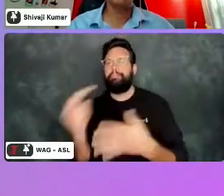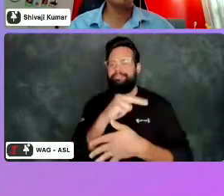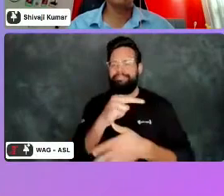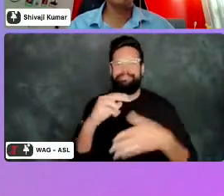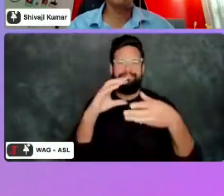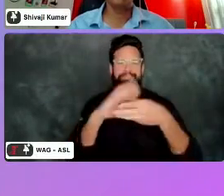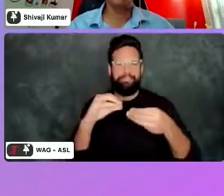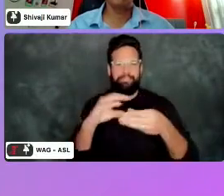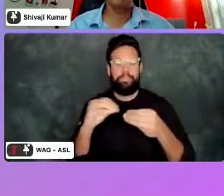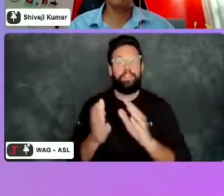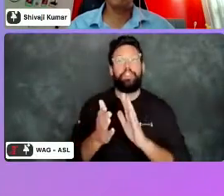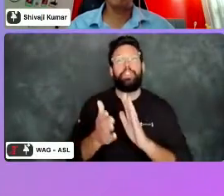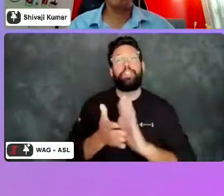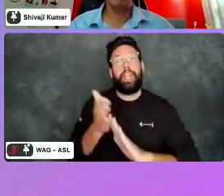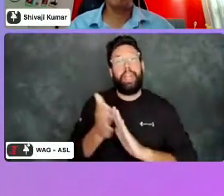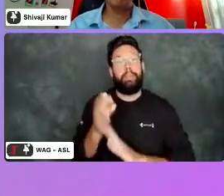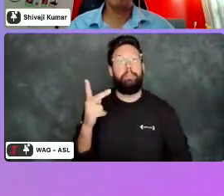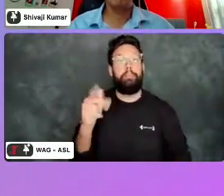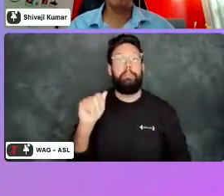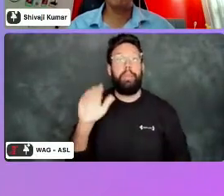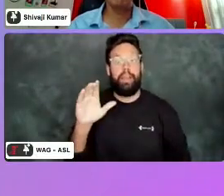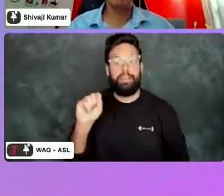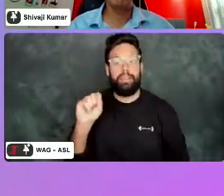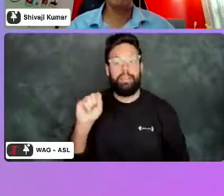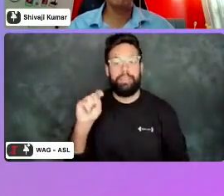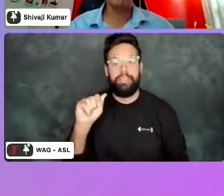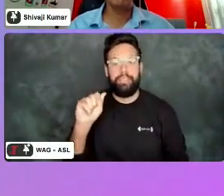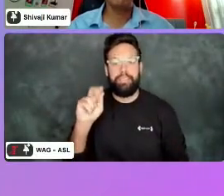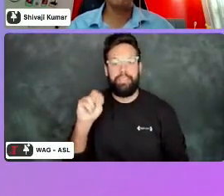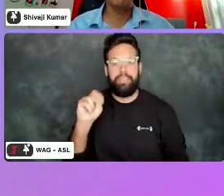and then three IGTs, and we are at a total of 22 issues.